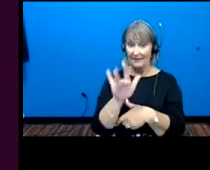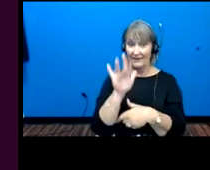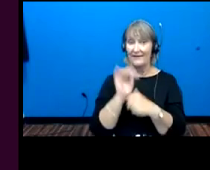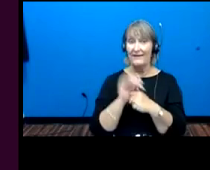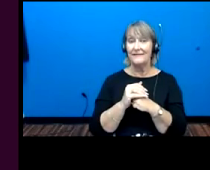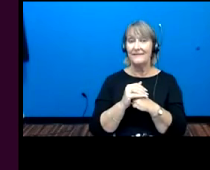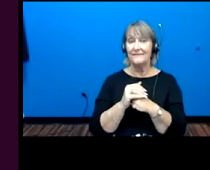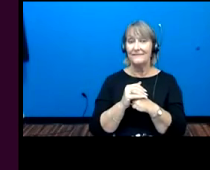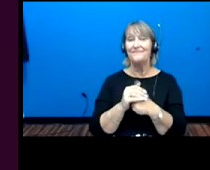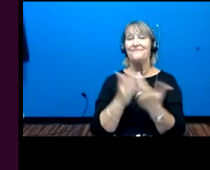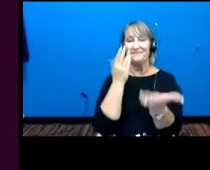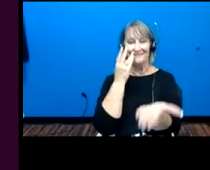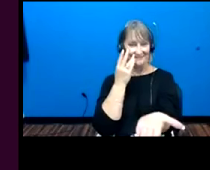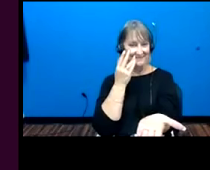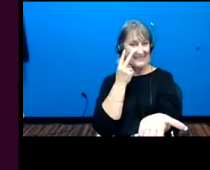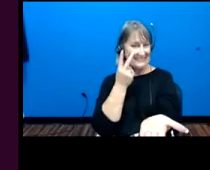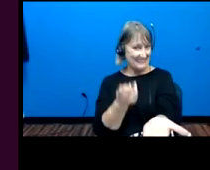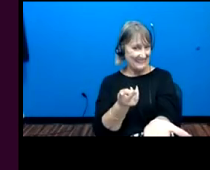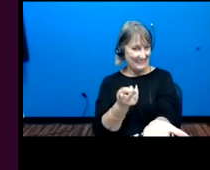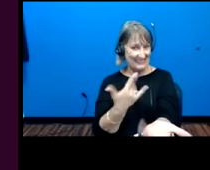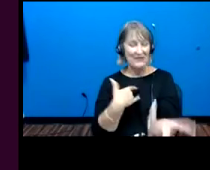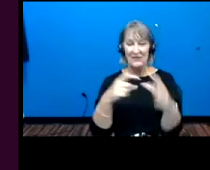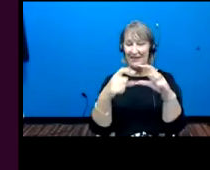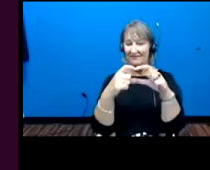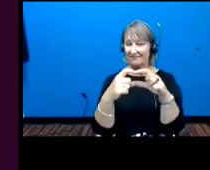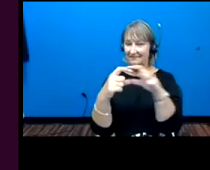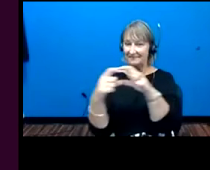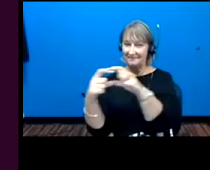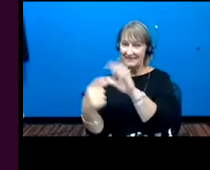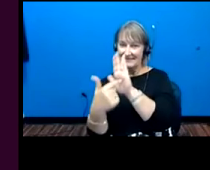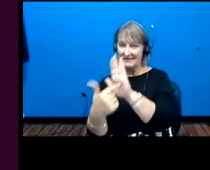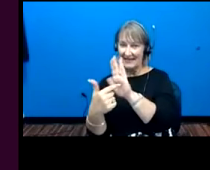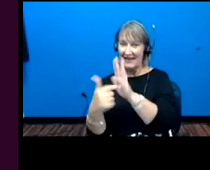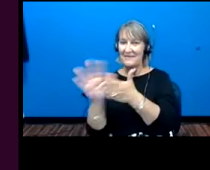As you can see here, we've got thumbnails of the videos as well.